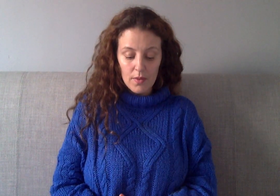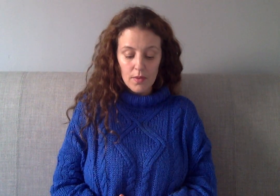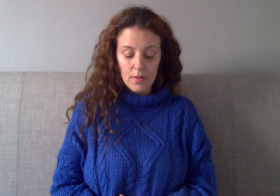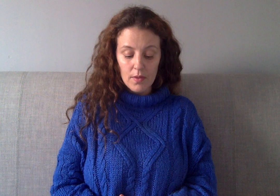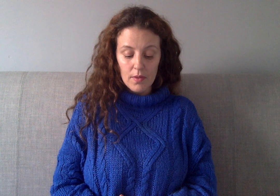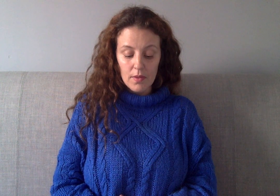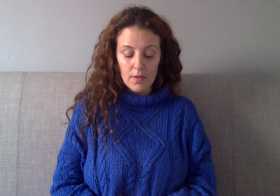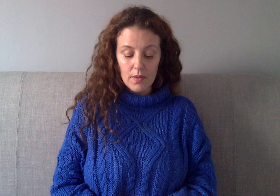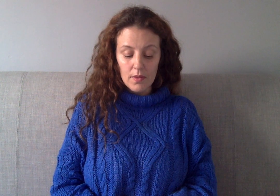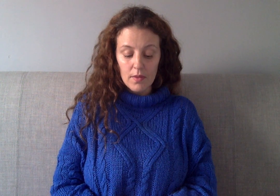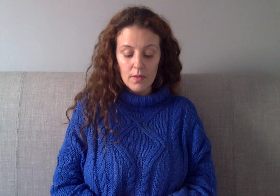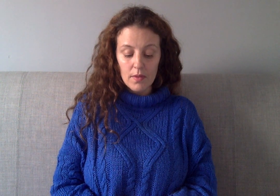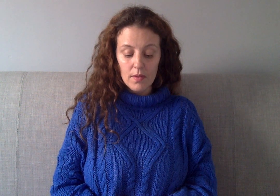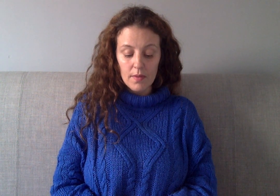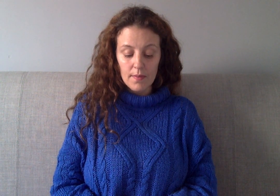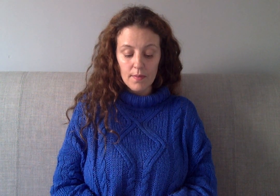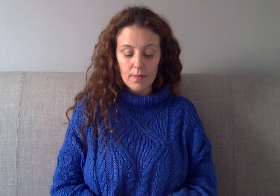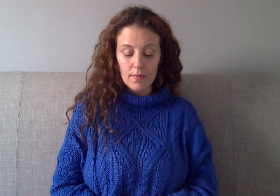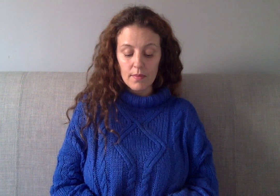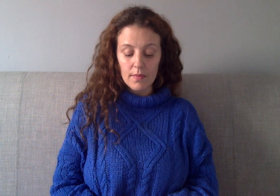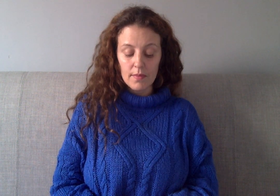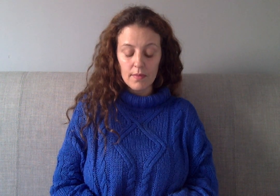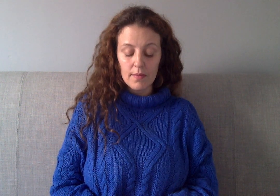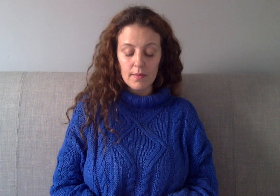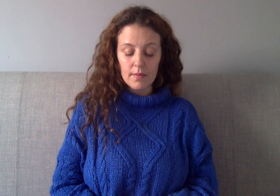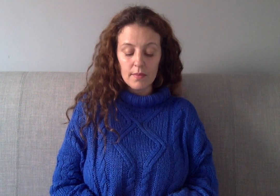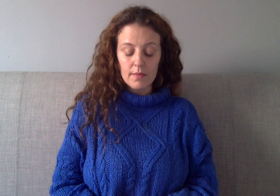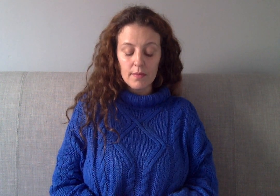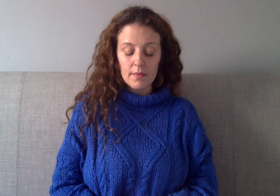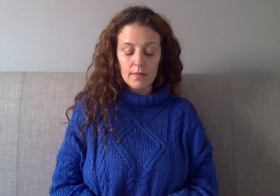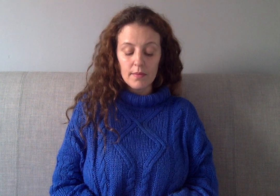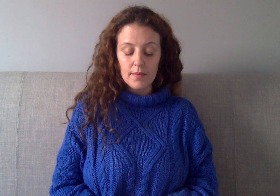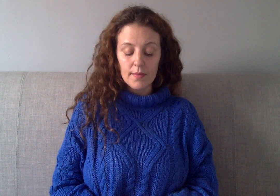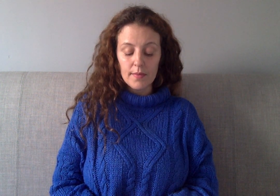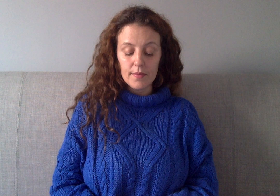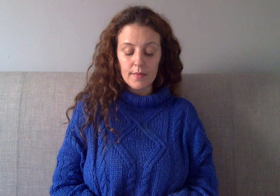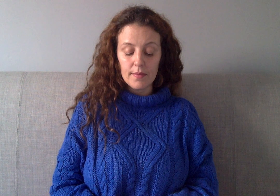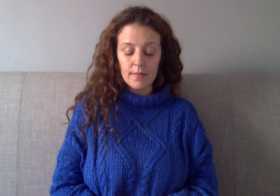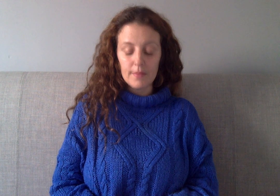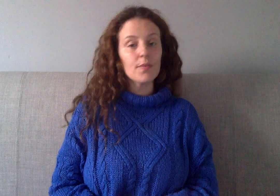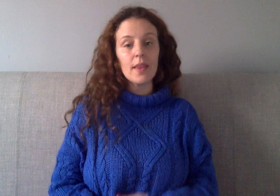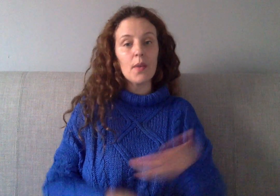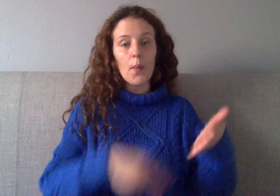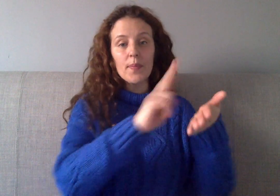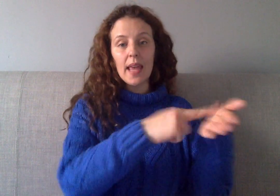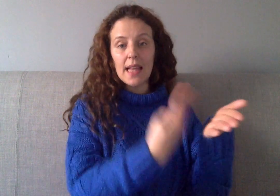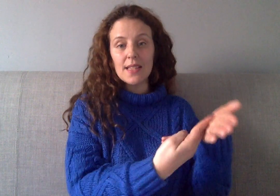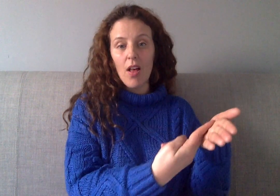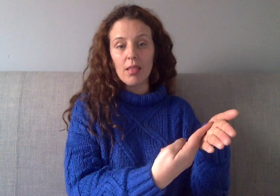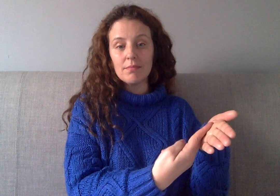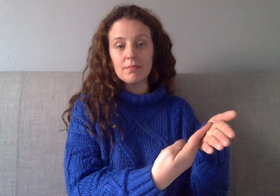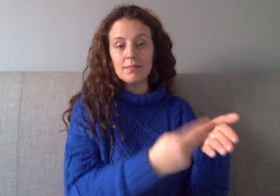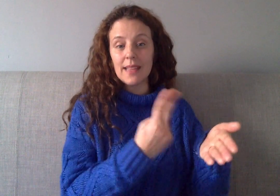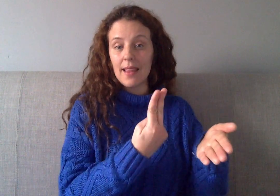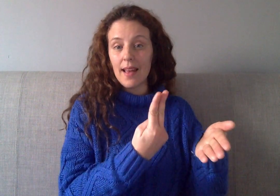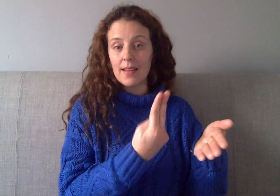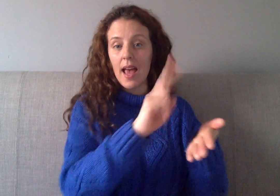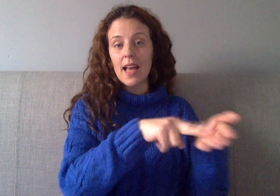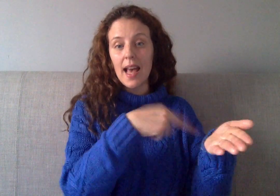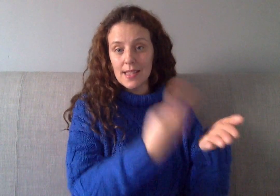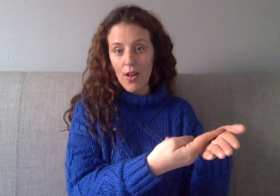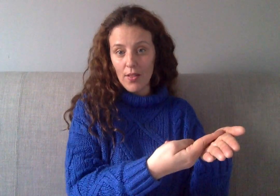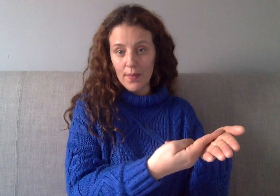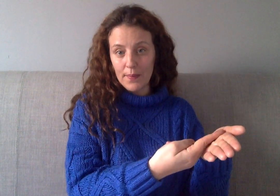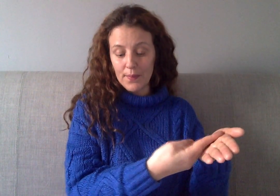CANCEL